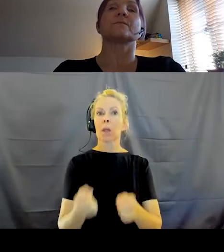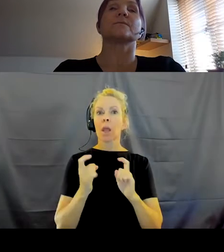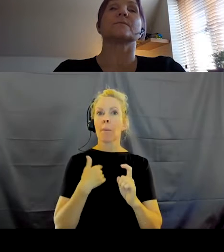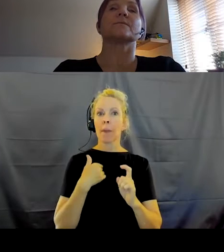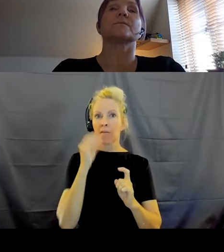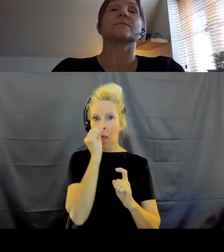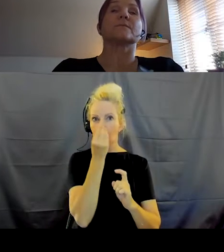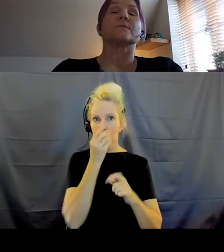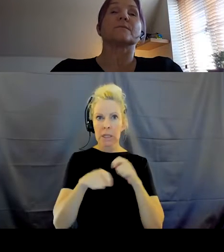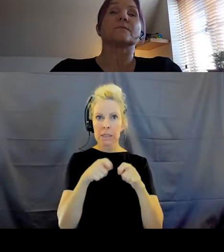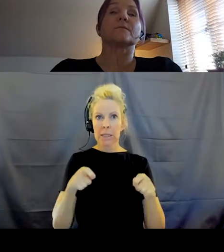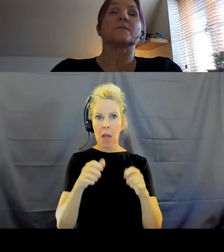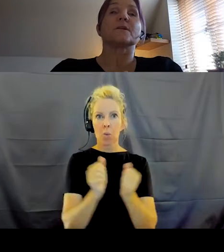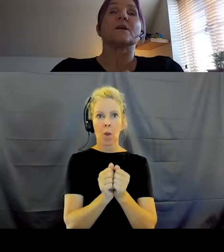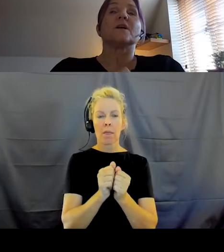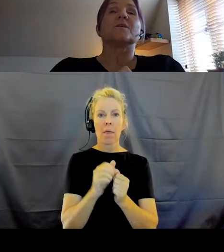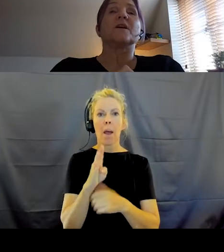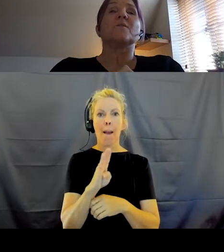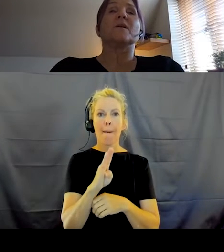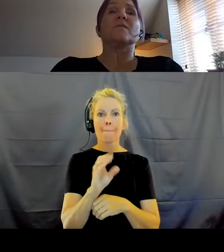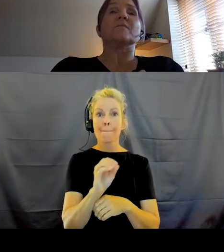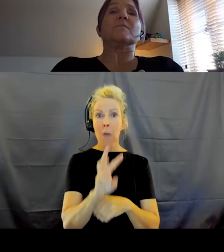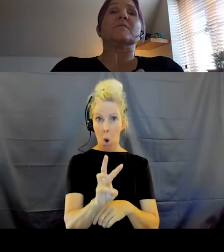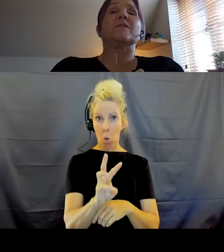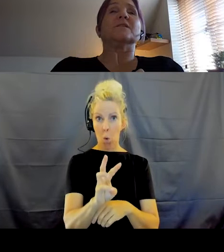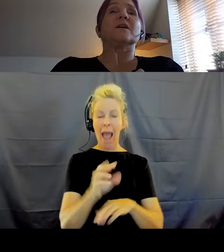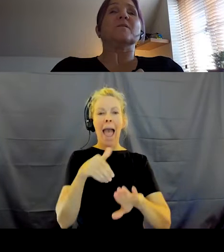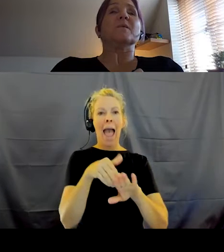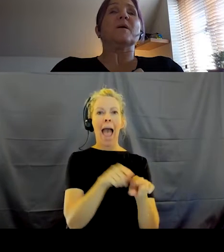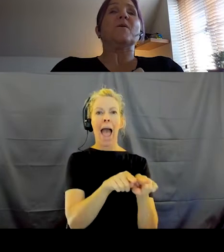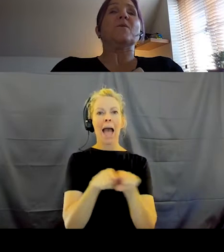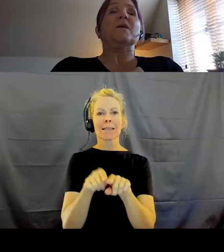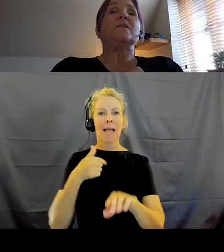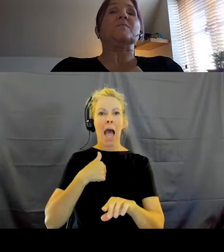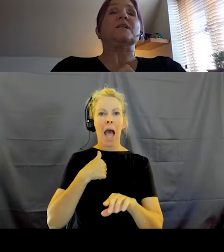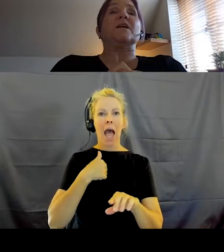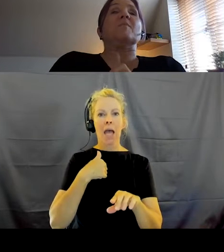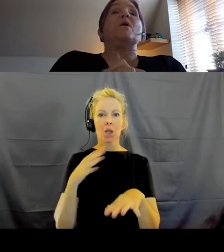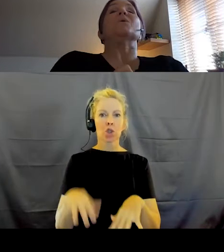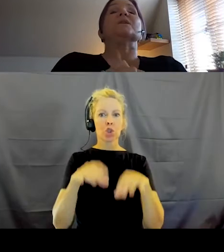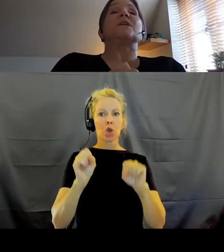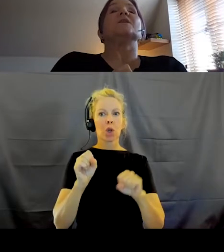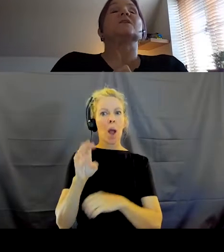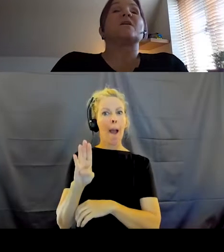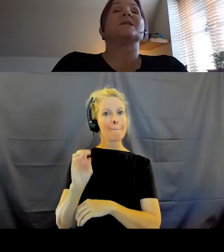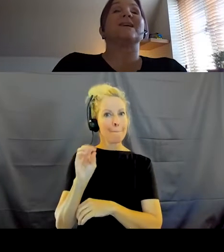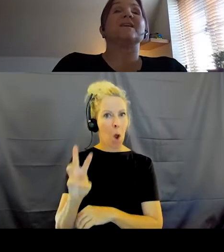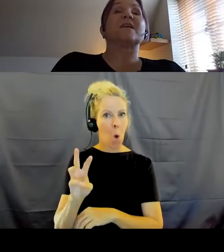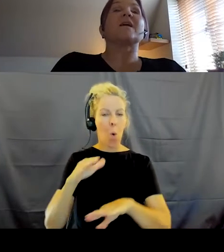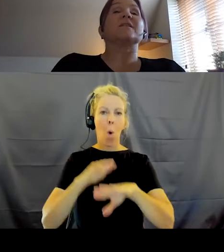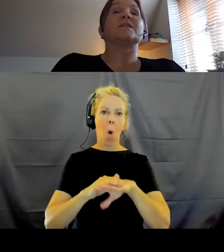as I took a bow on stage. >> Leonie: So they sound the